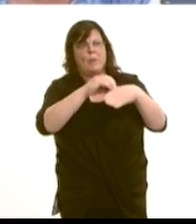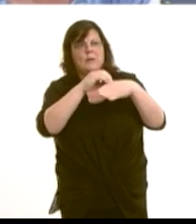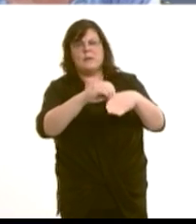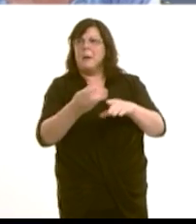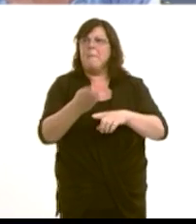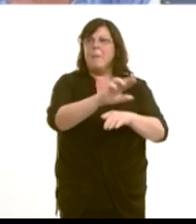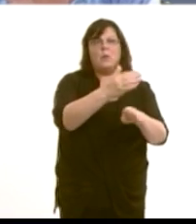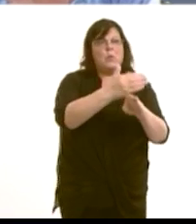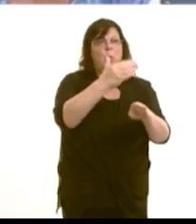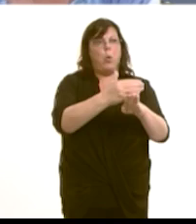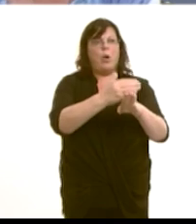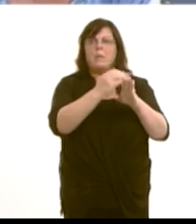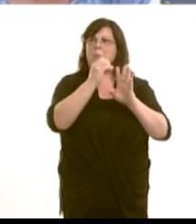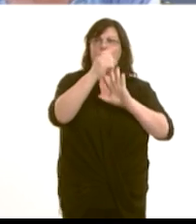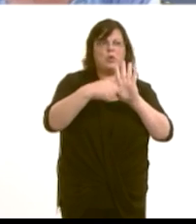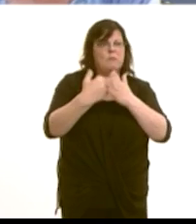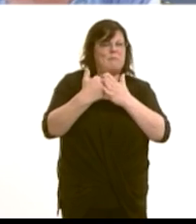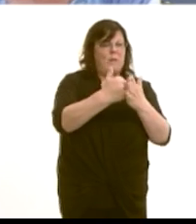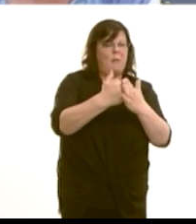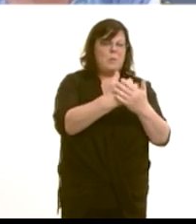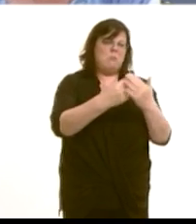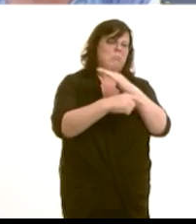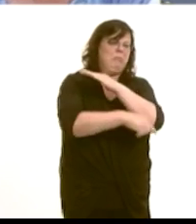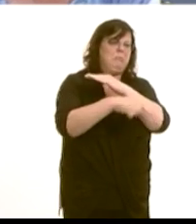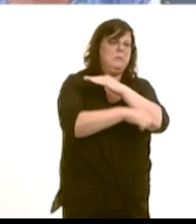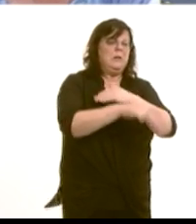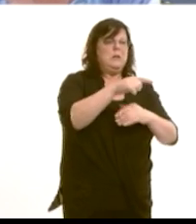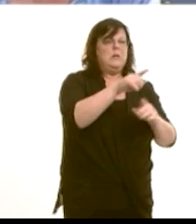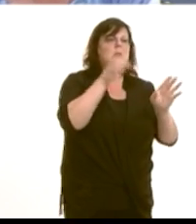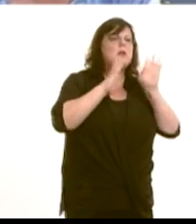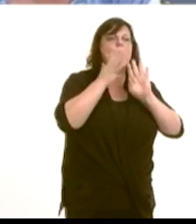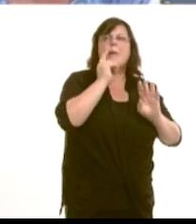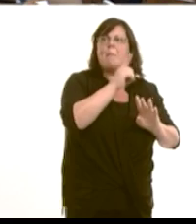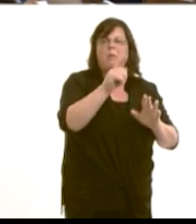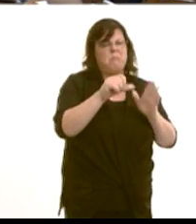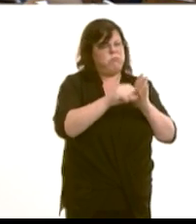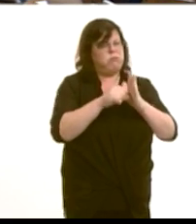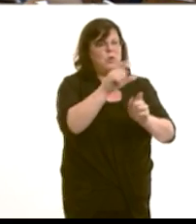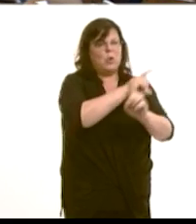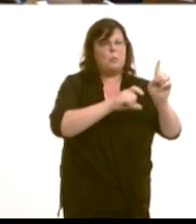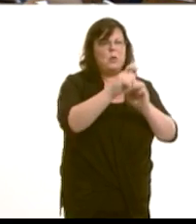of the most disadvantaged people in some of the most disadvantaged communities in Wales will be available to those people in the future?